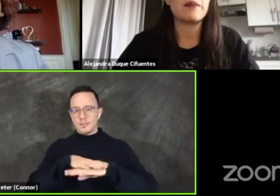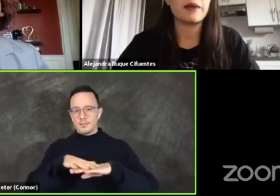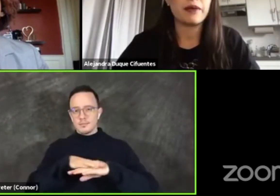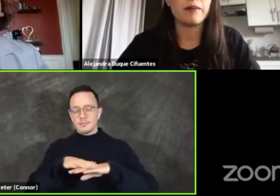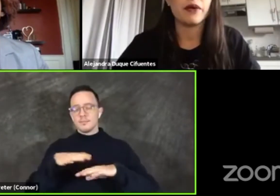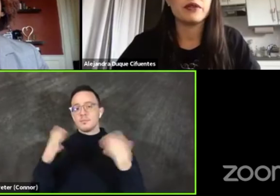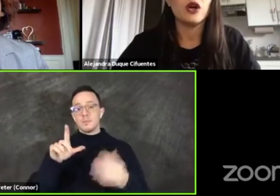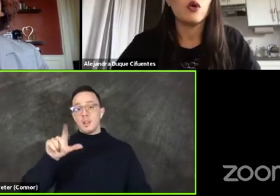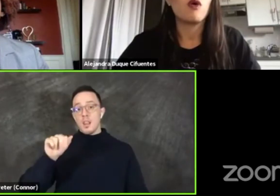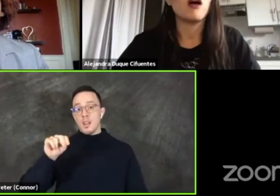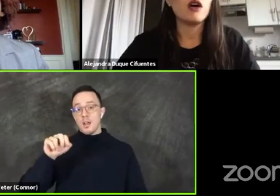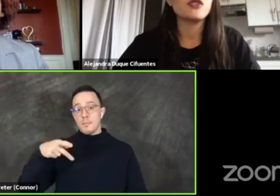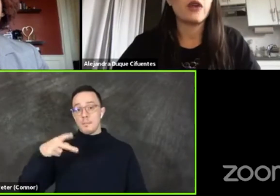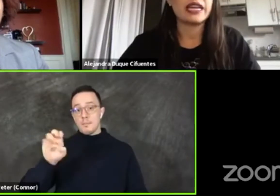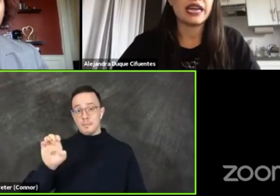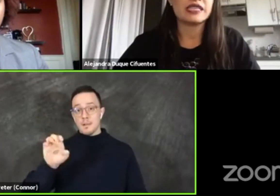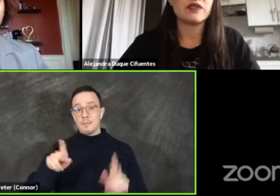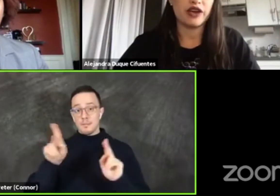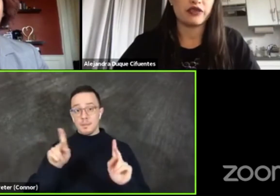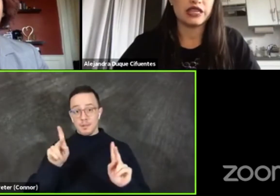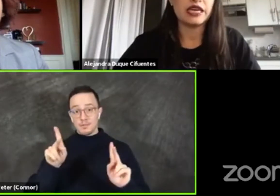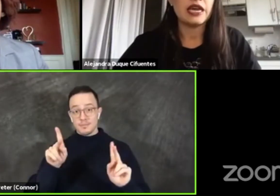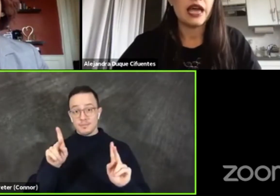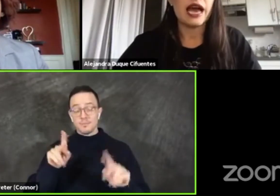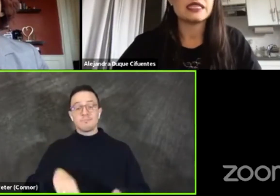LENAPE PEOPLE, WHO ARE ALSO RECOGNIZED FEDERALLY AS THE